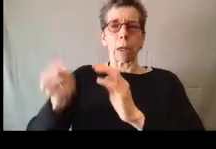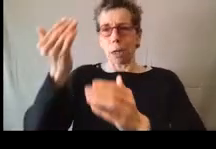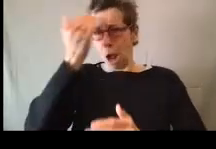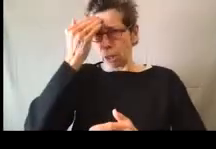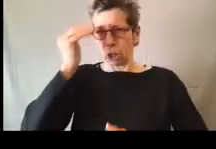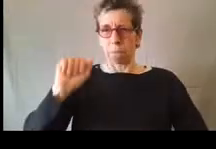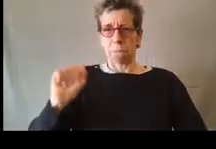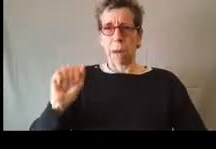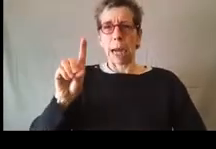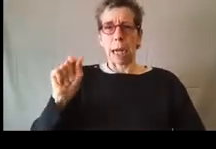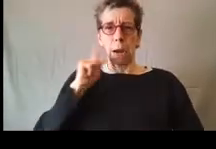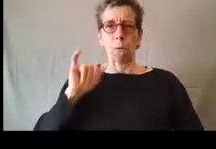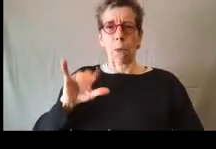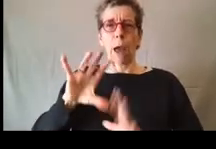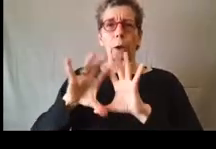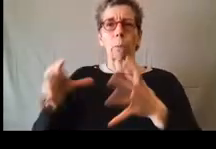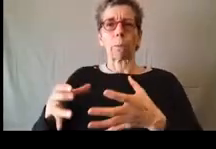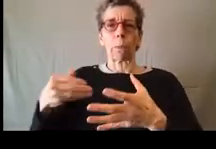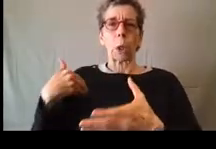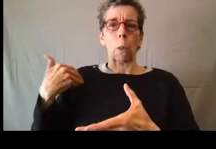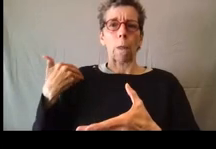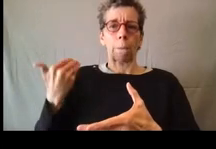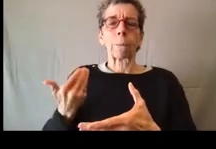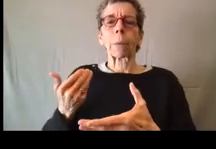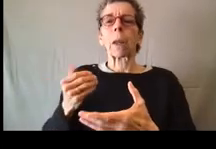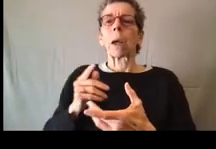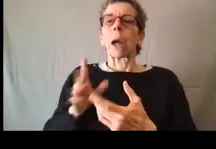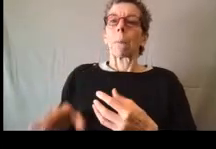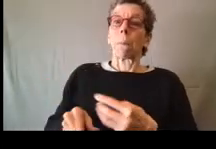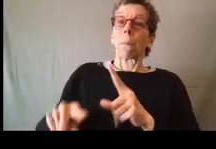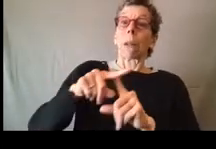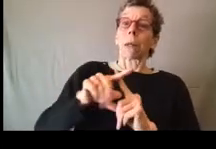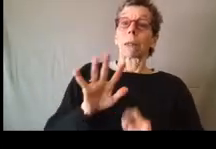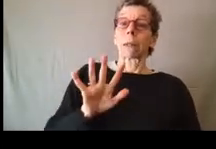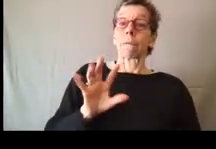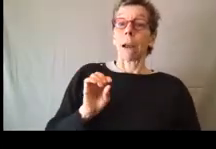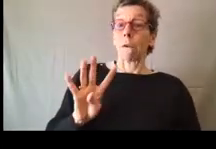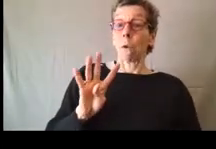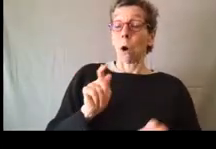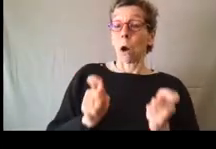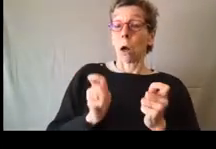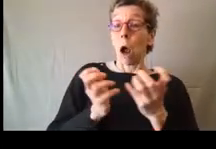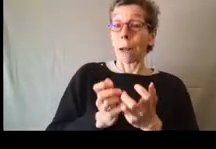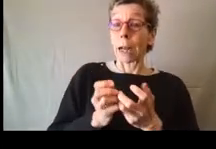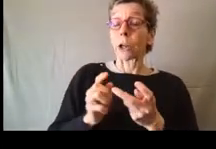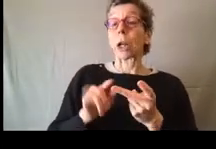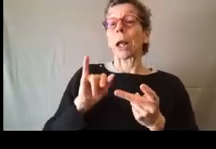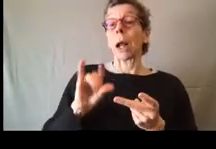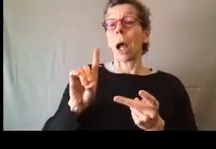they are suggesting it be paired with 504 accommodations or even IDEA services in an